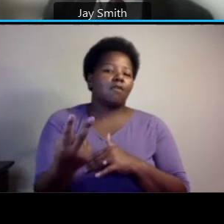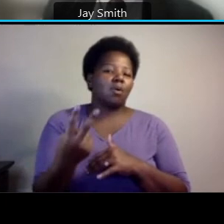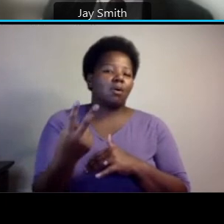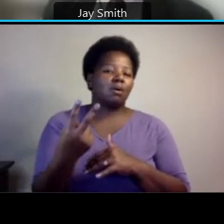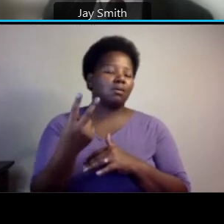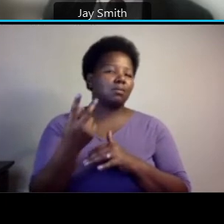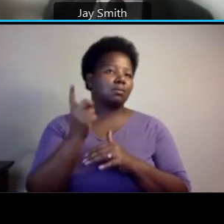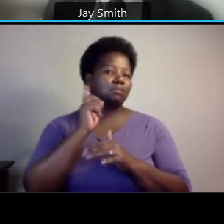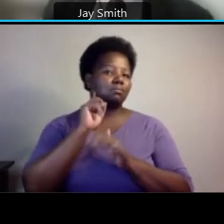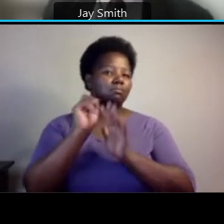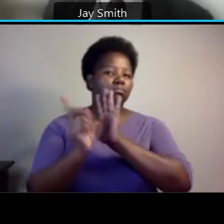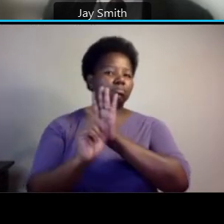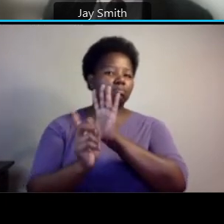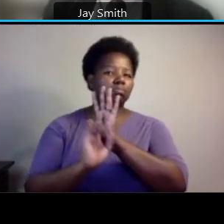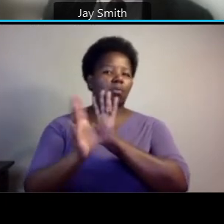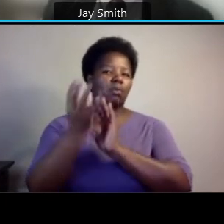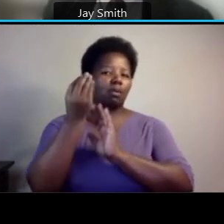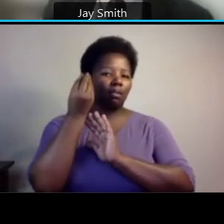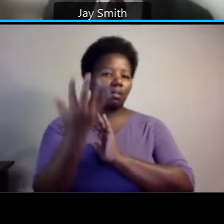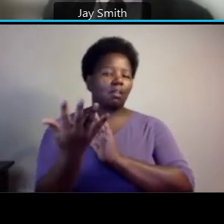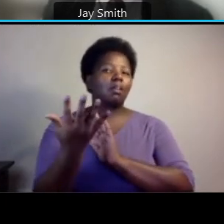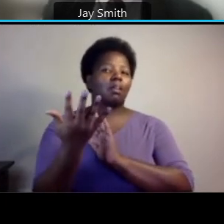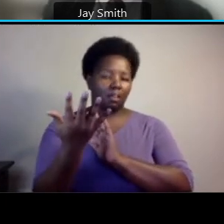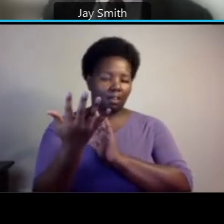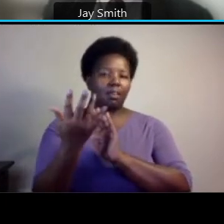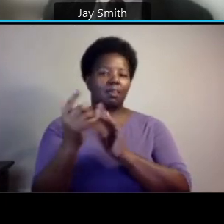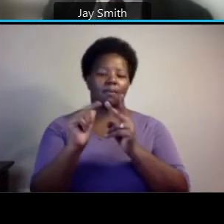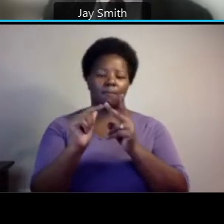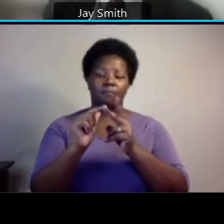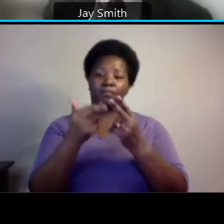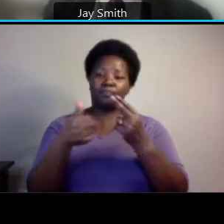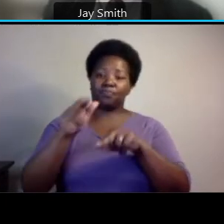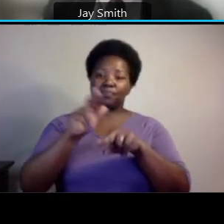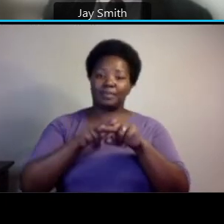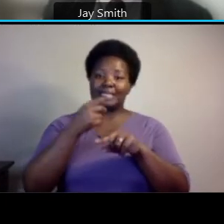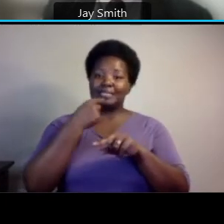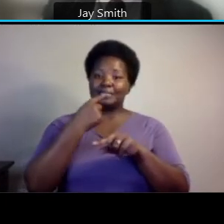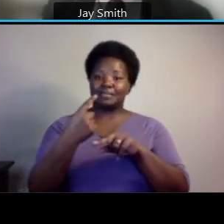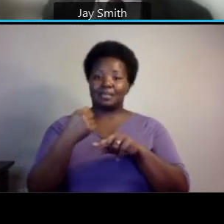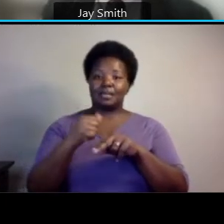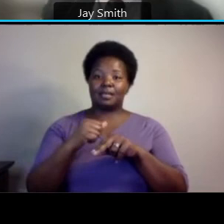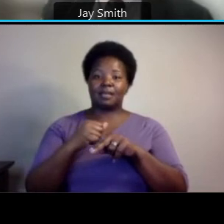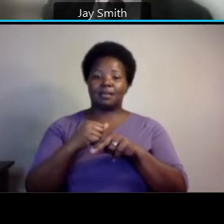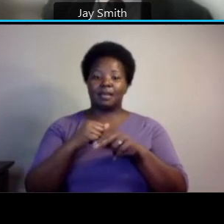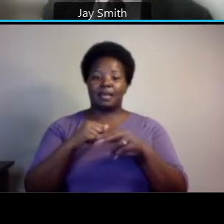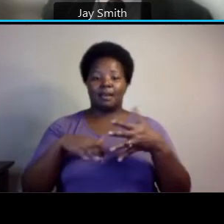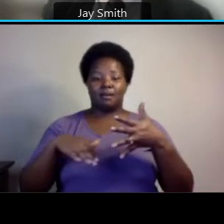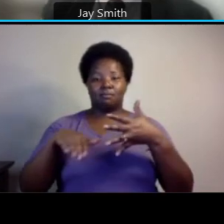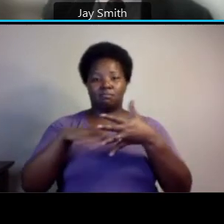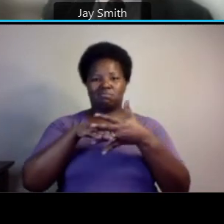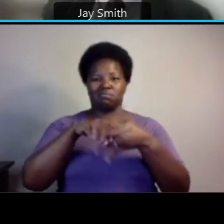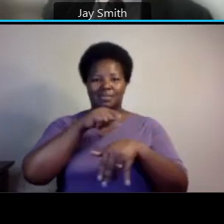and it addresses all users additionally we have the leading pedestrian interval at the at these uh